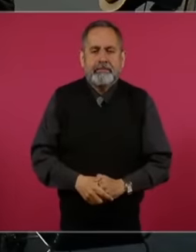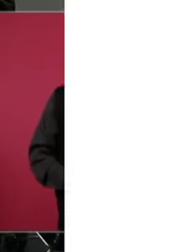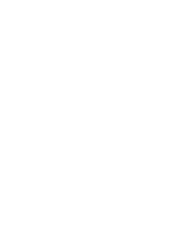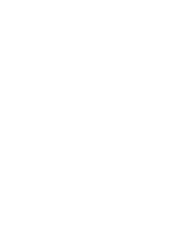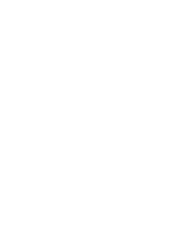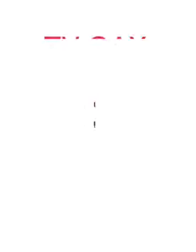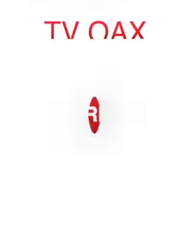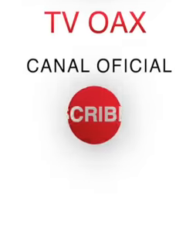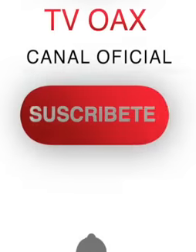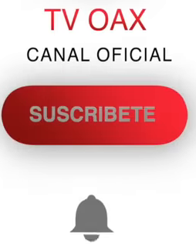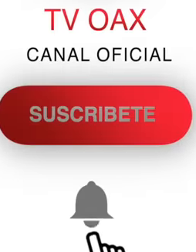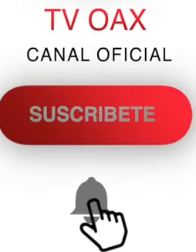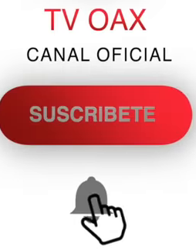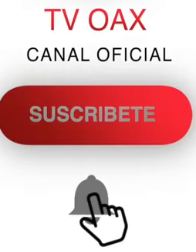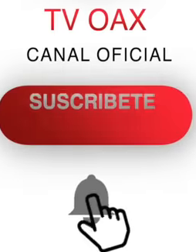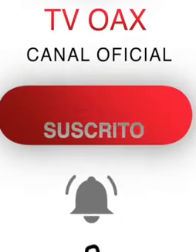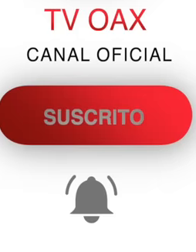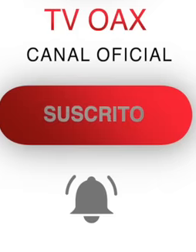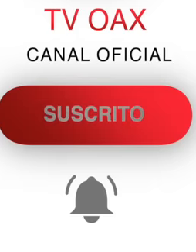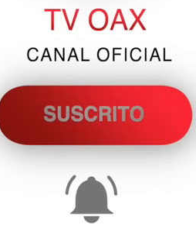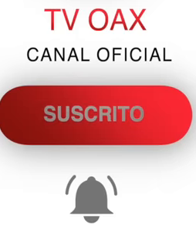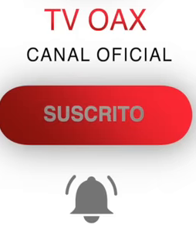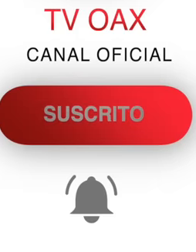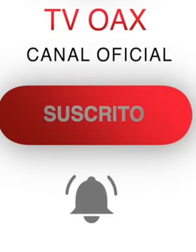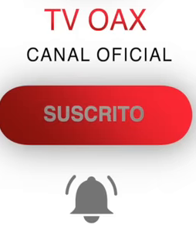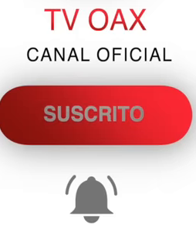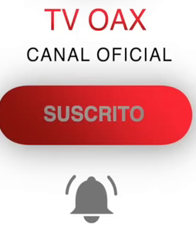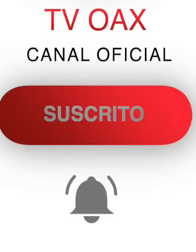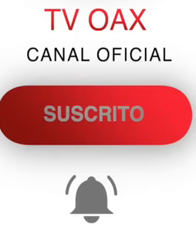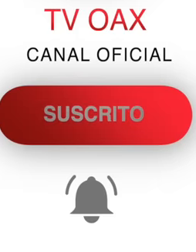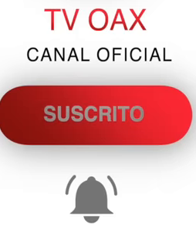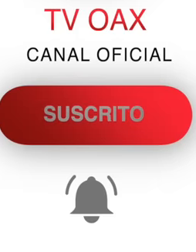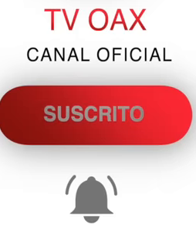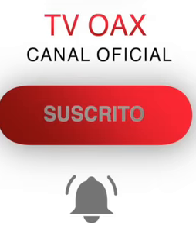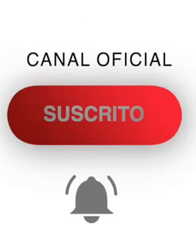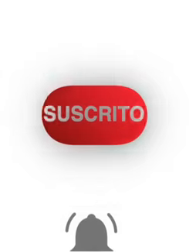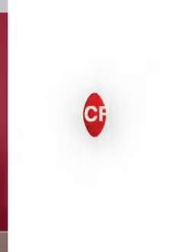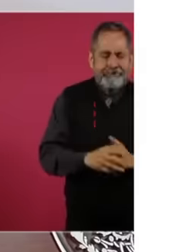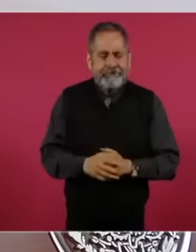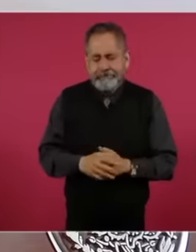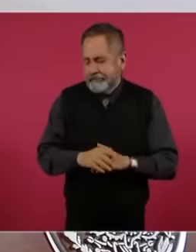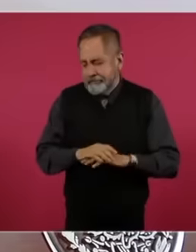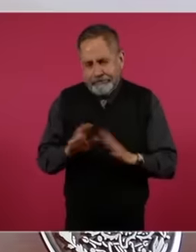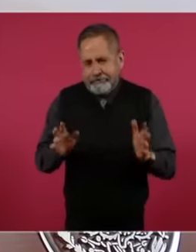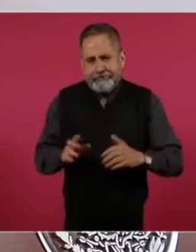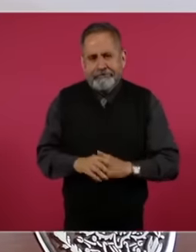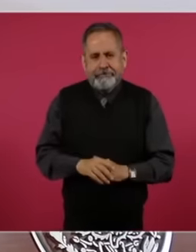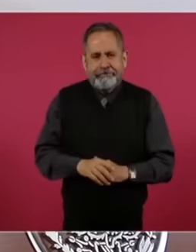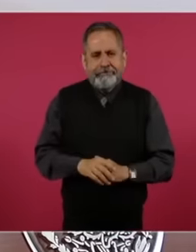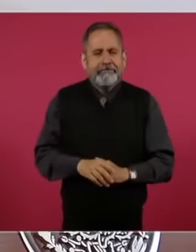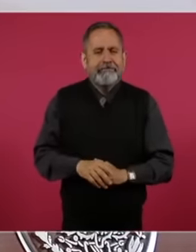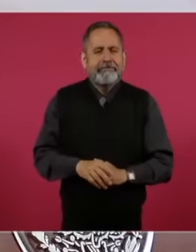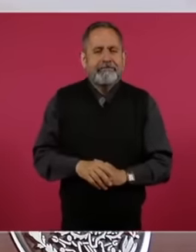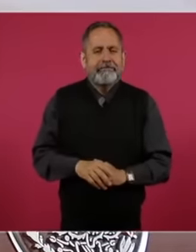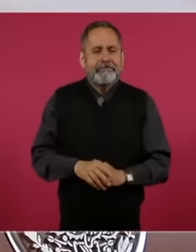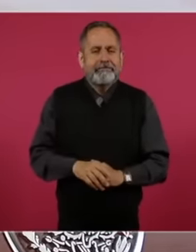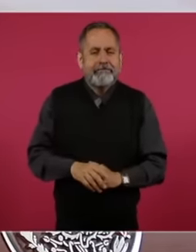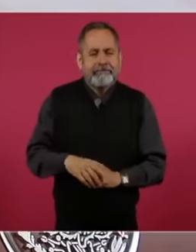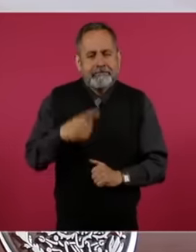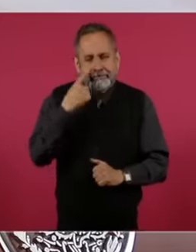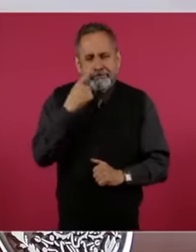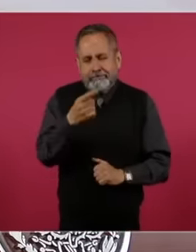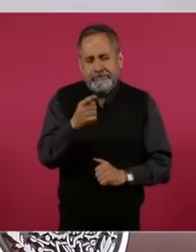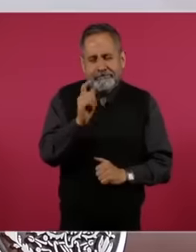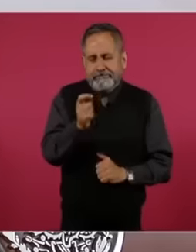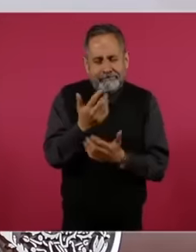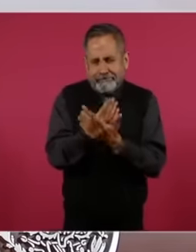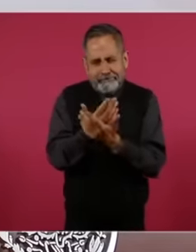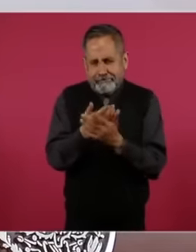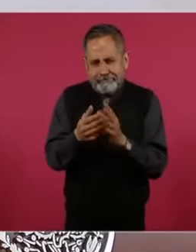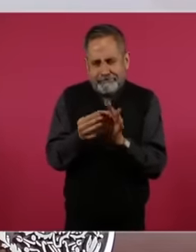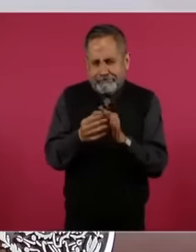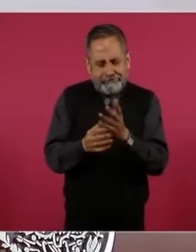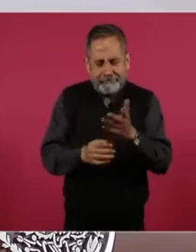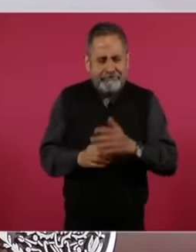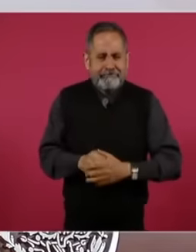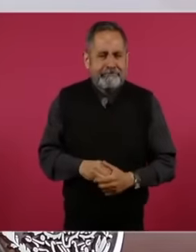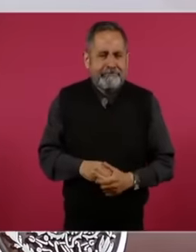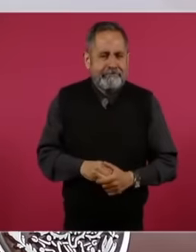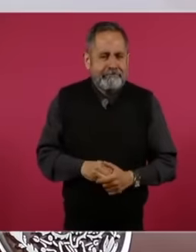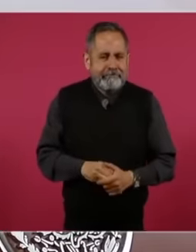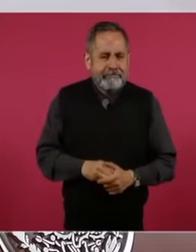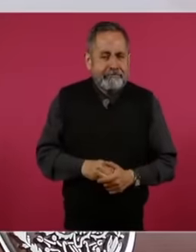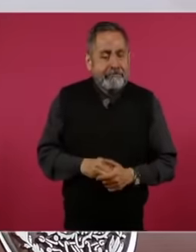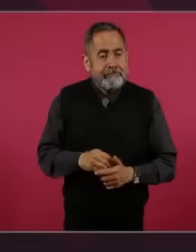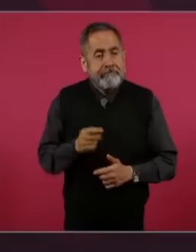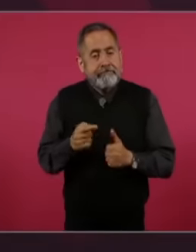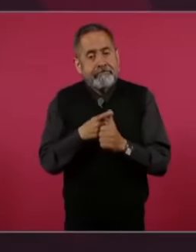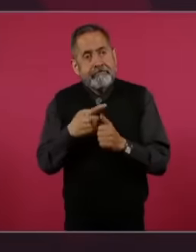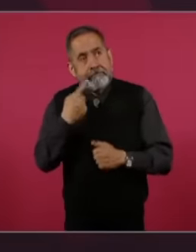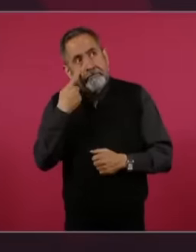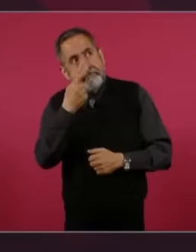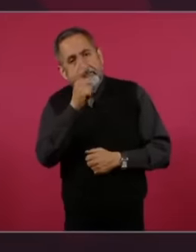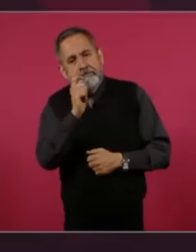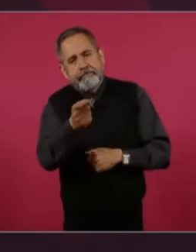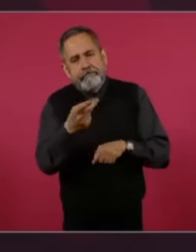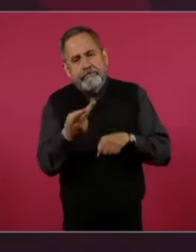answered that we maintain that we have to see the circumstance that exists in the United States there are